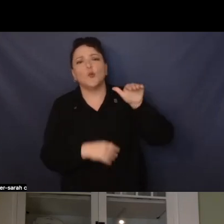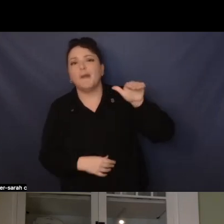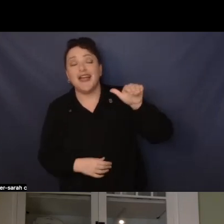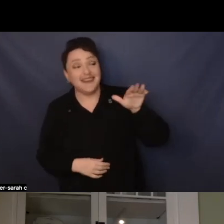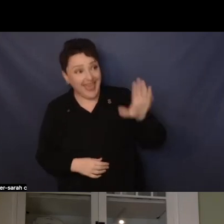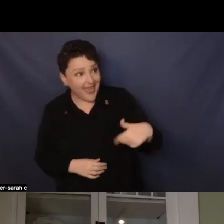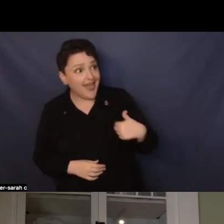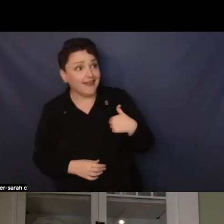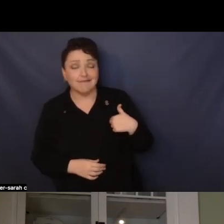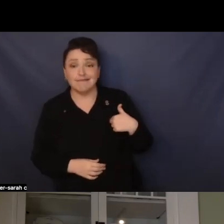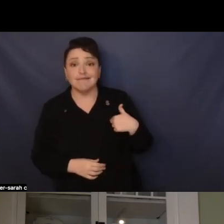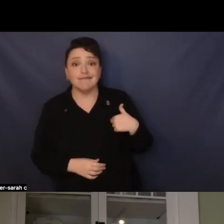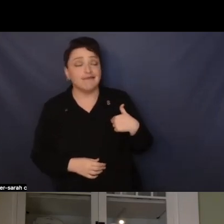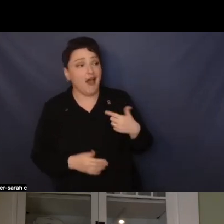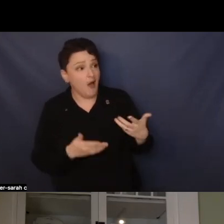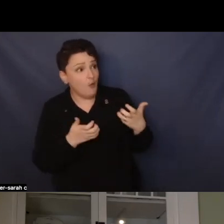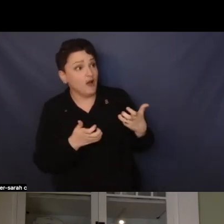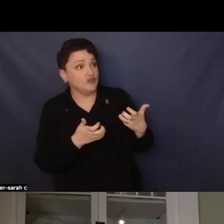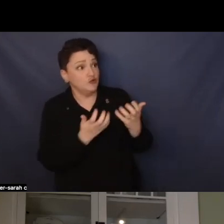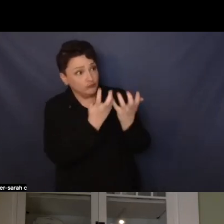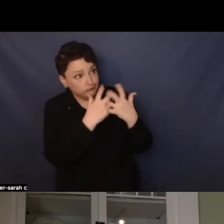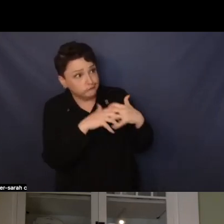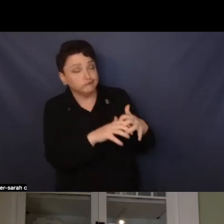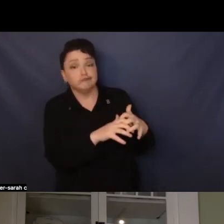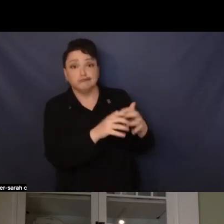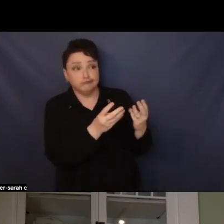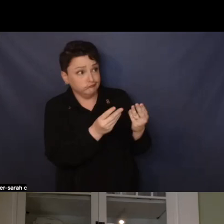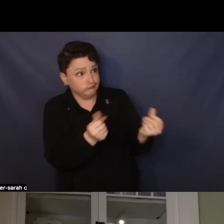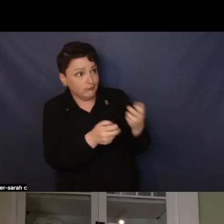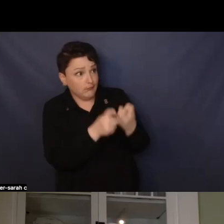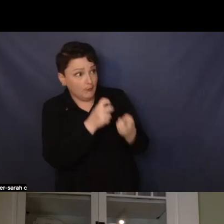I want to work this out with you, let's talk about it. I really like this piece that Claudia